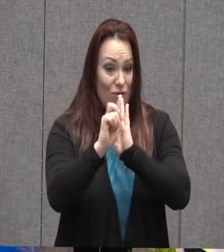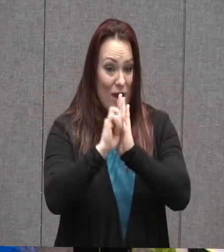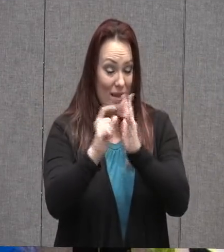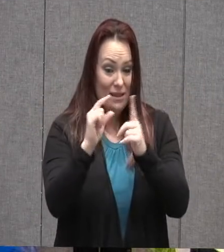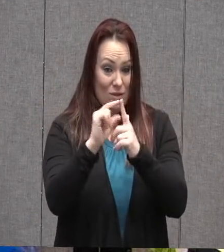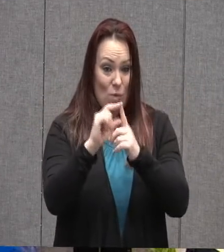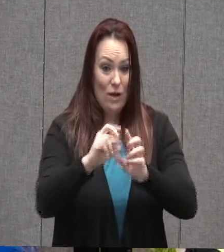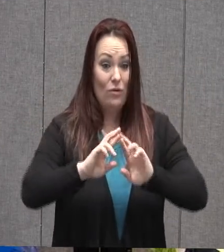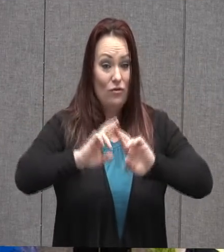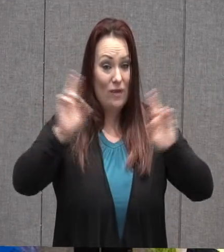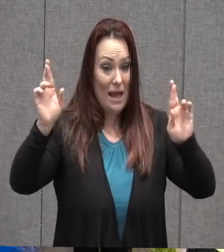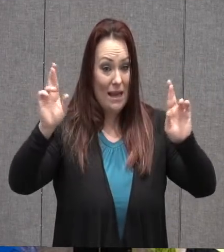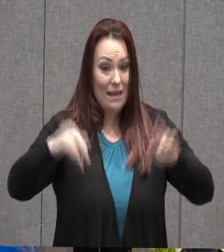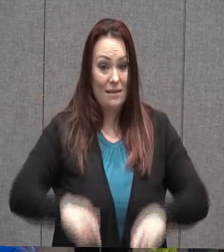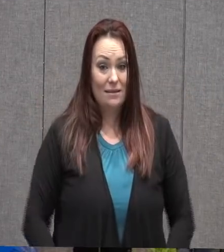Ready? C.